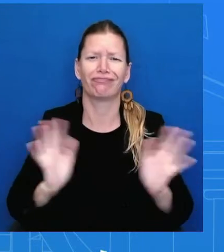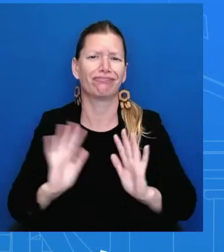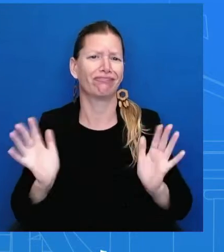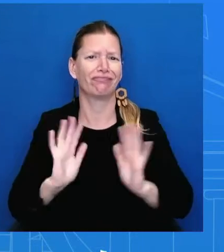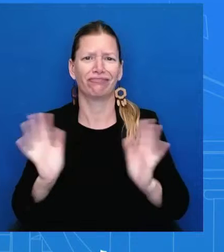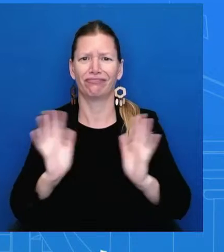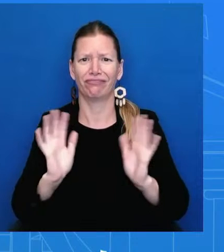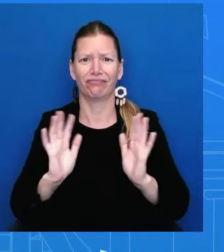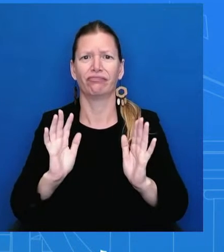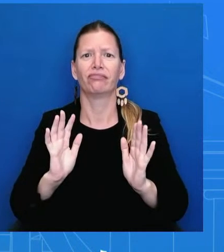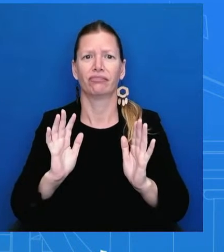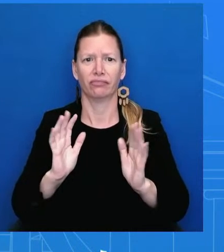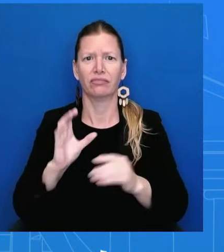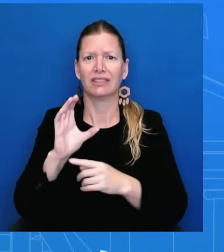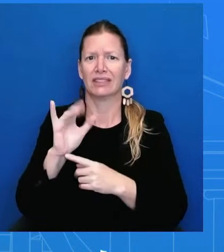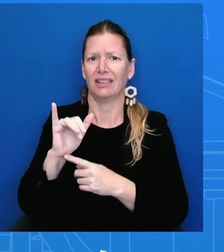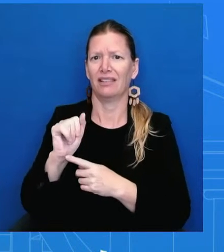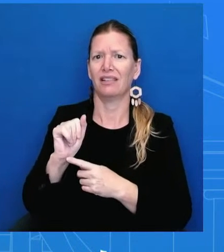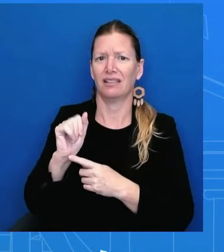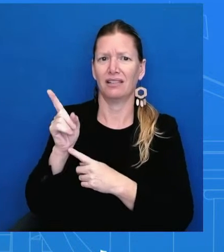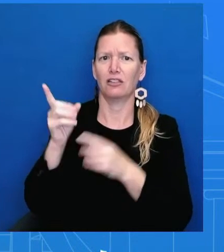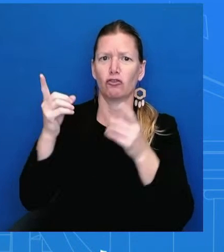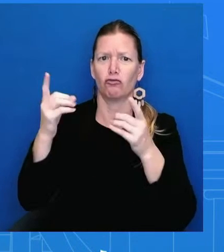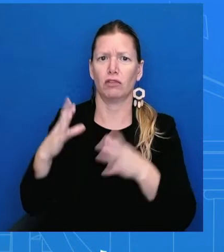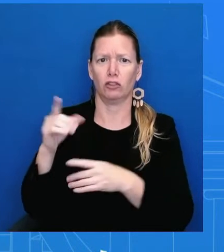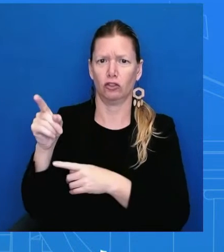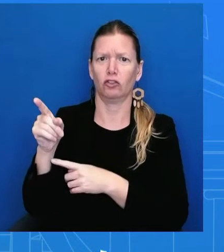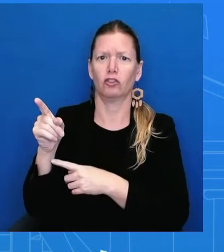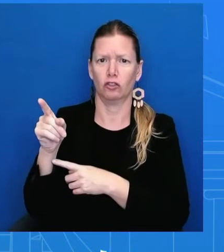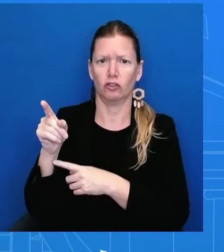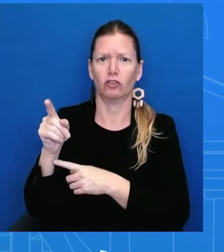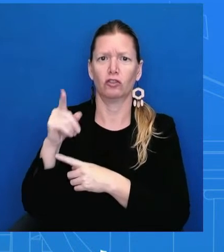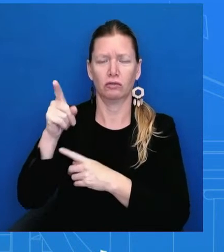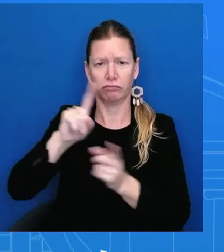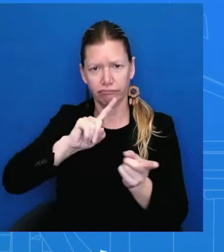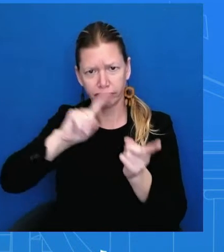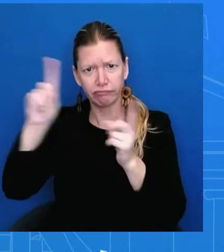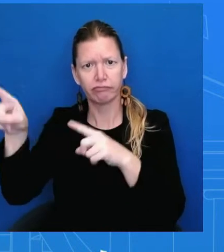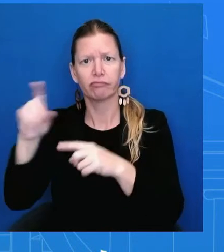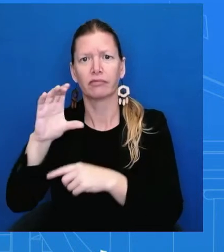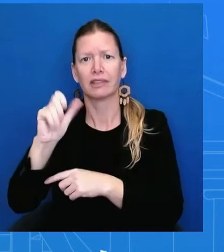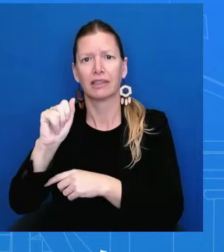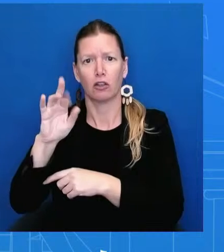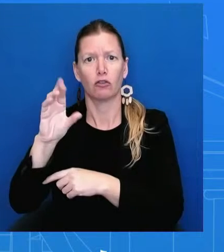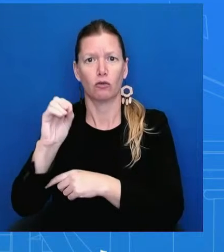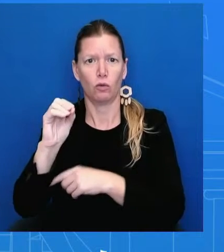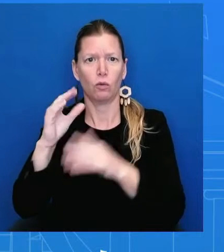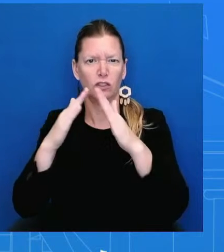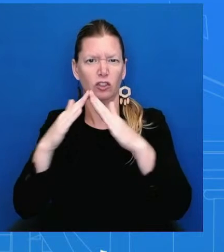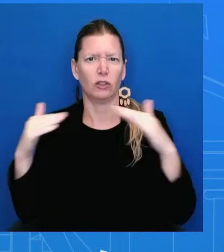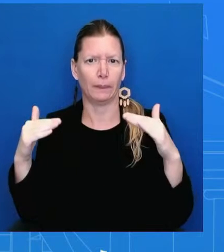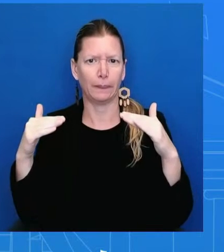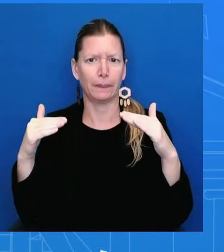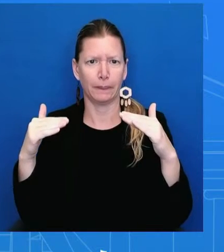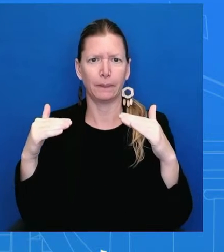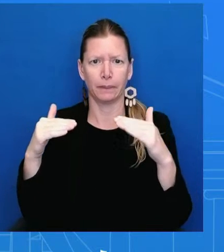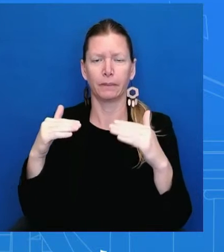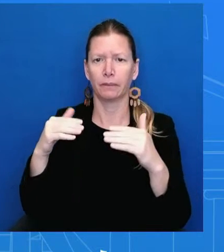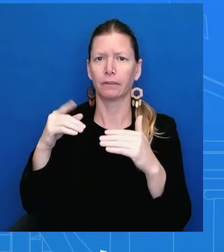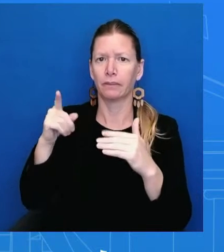if we didn't believe it was worth a shot and worth a chance. I would also add that on both sides, you see public comments